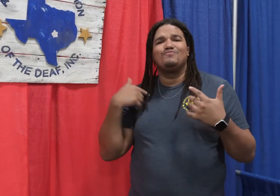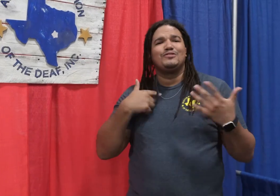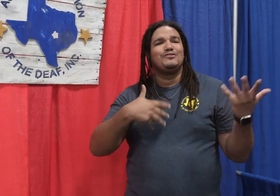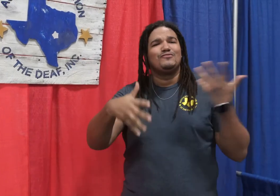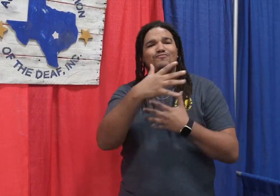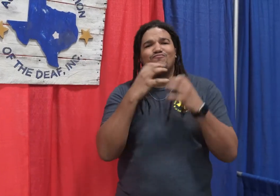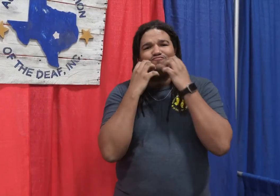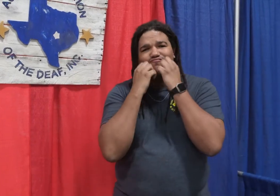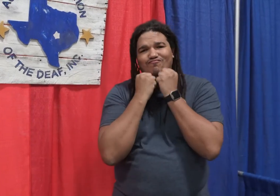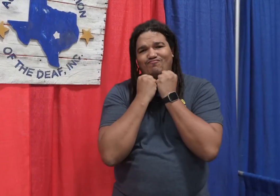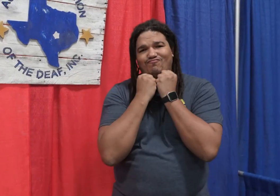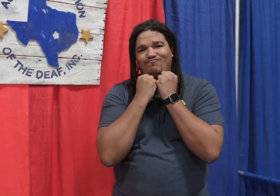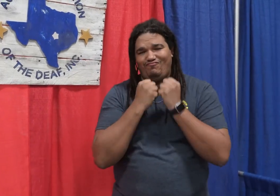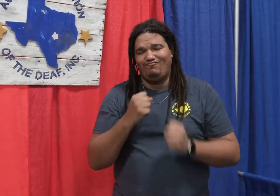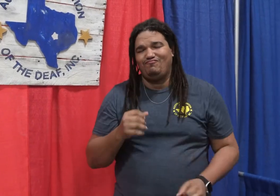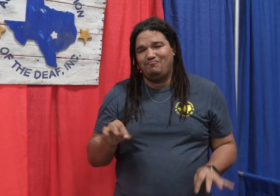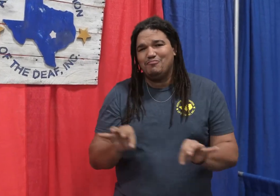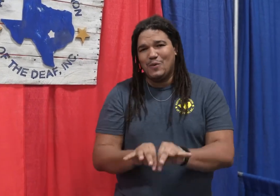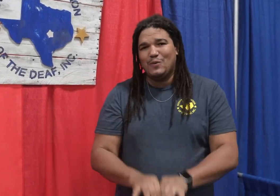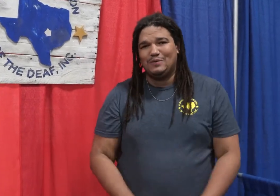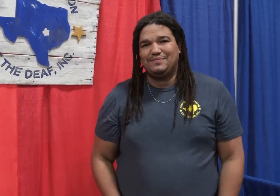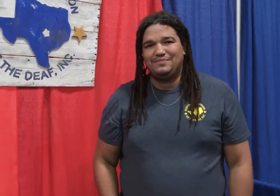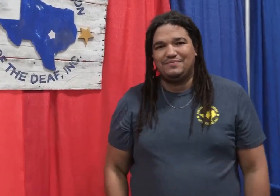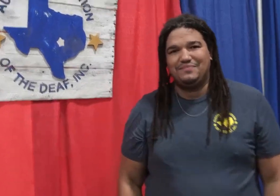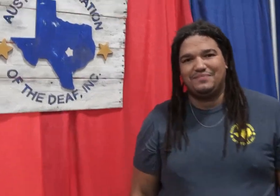and I value our society. It’s important.